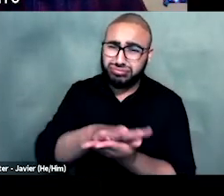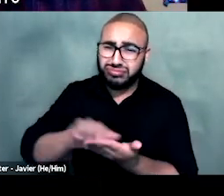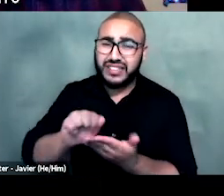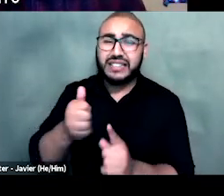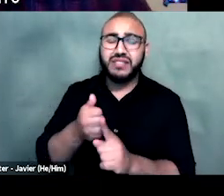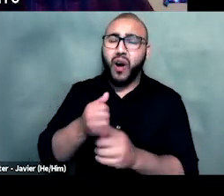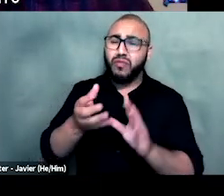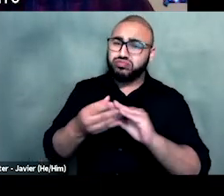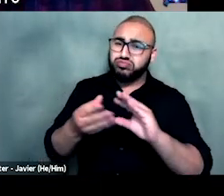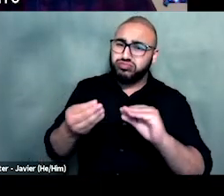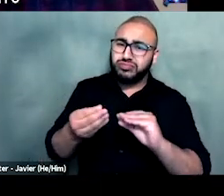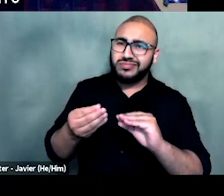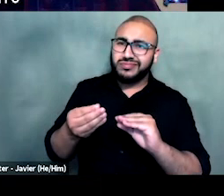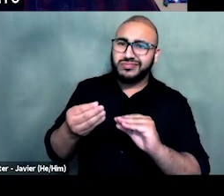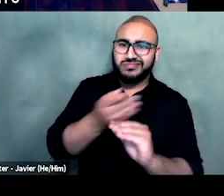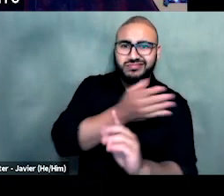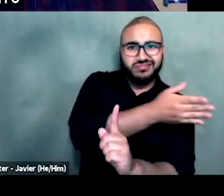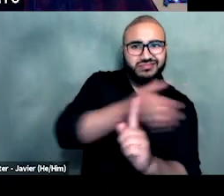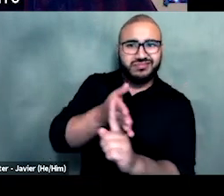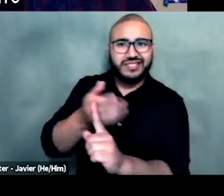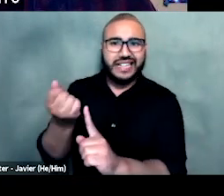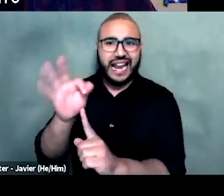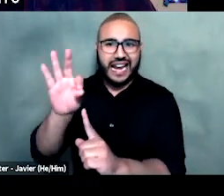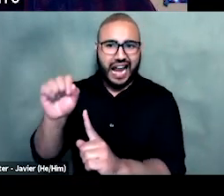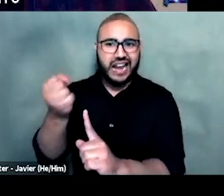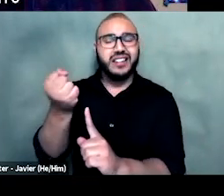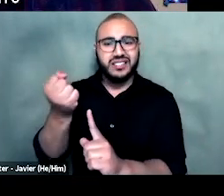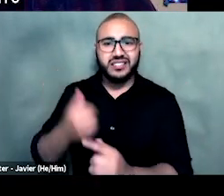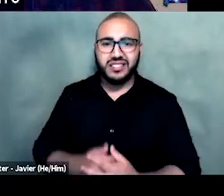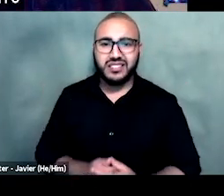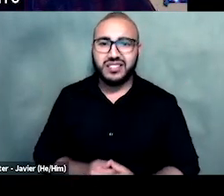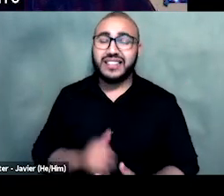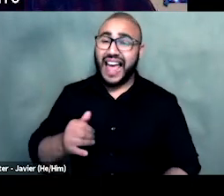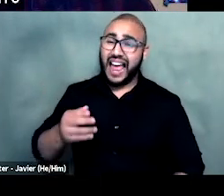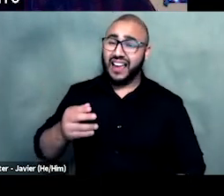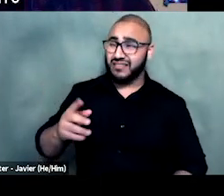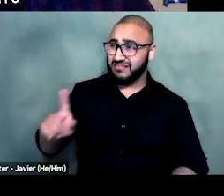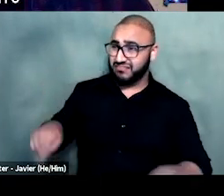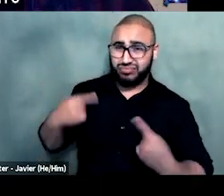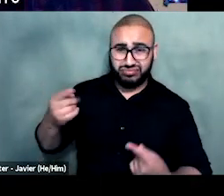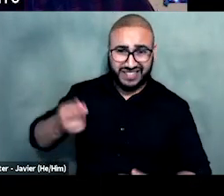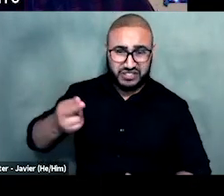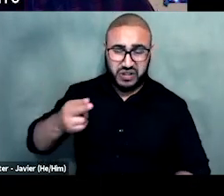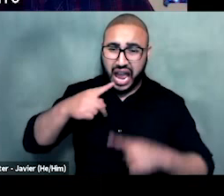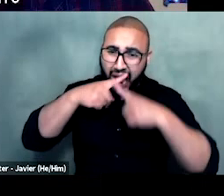about the 1990s. And it's, it's really, this history is ugly. And I would say that every